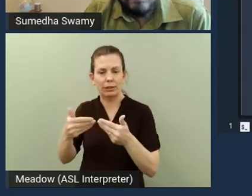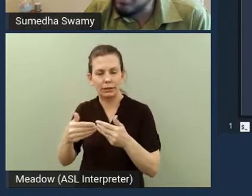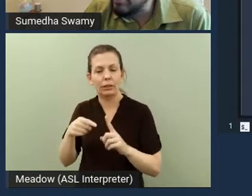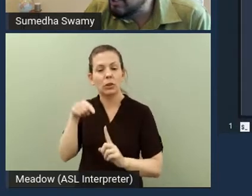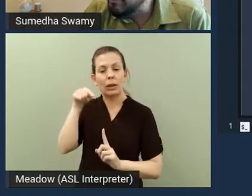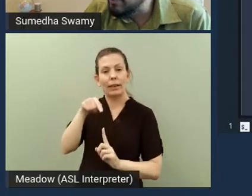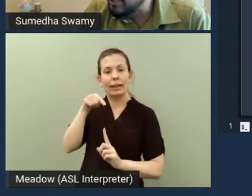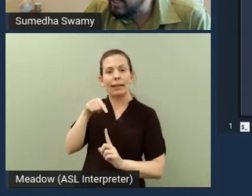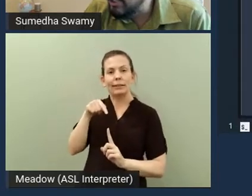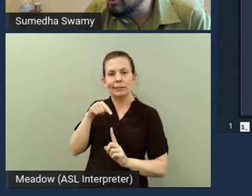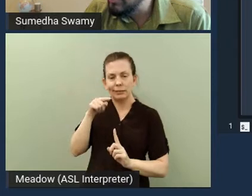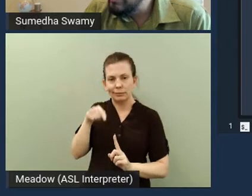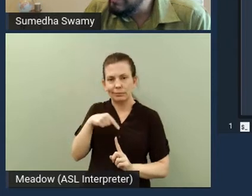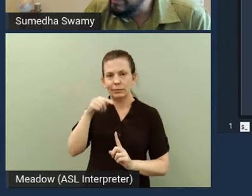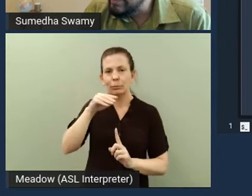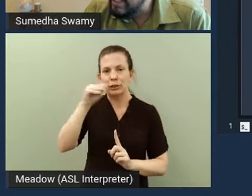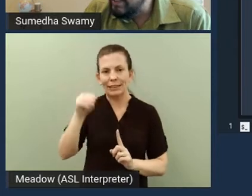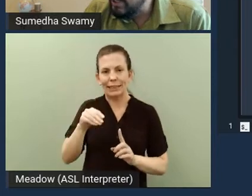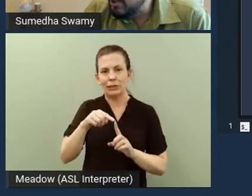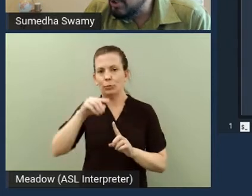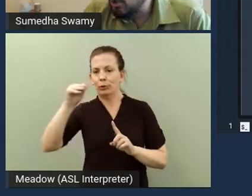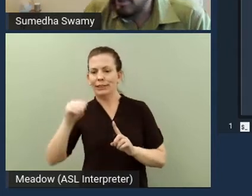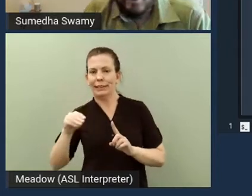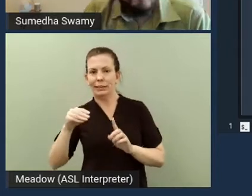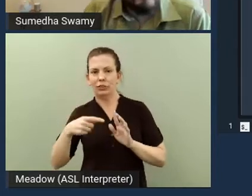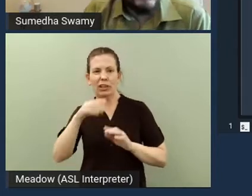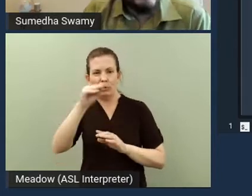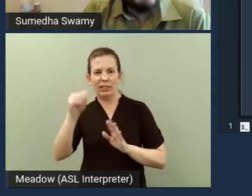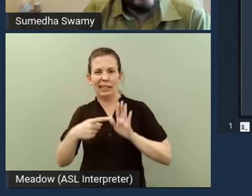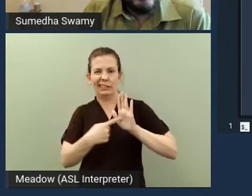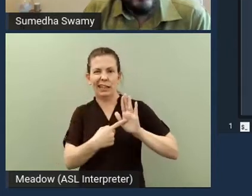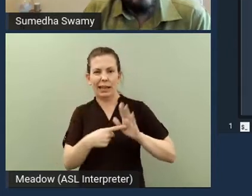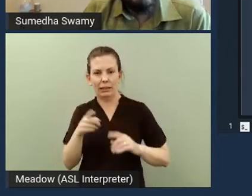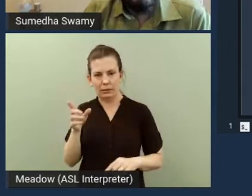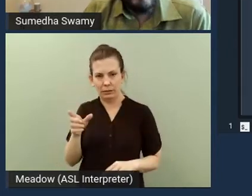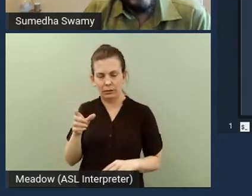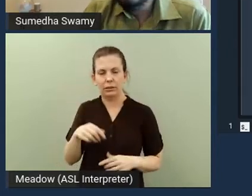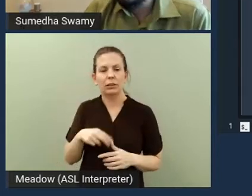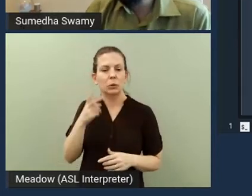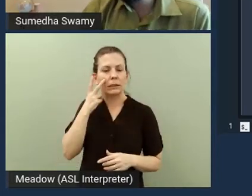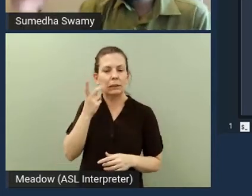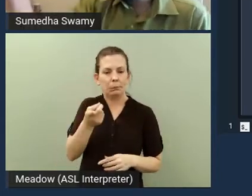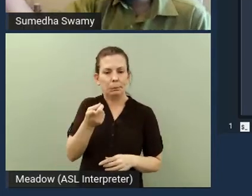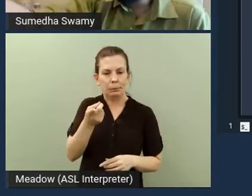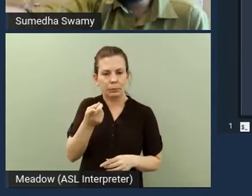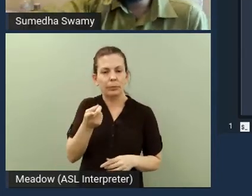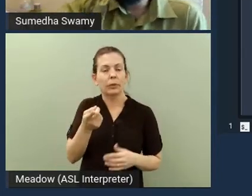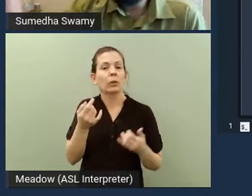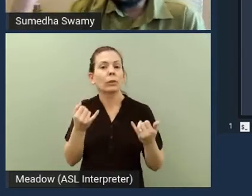the percentage percentage sign that you see over here. So now what I'm saying is we retrieved